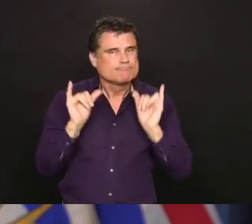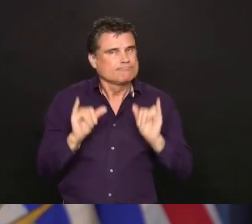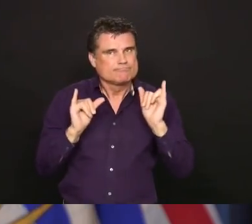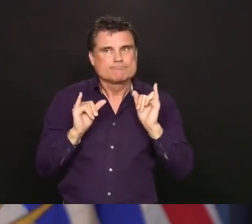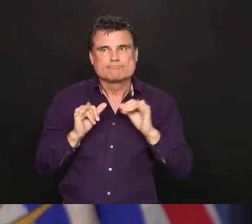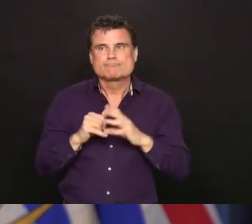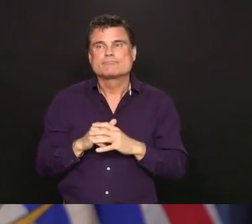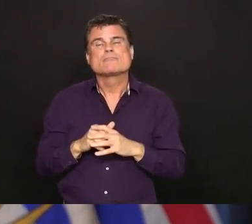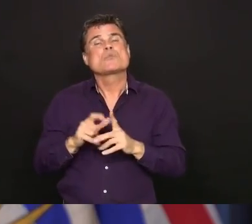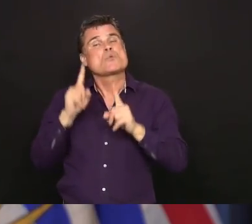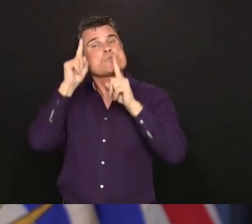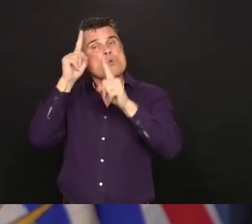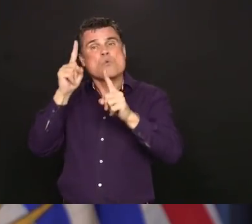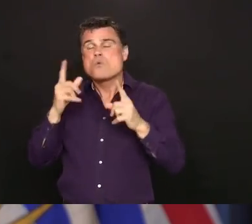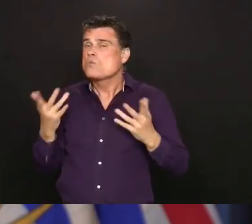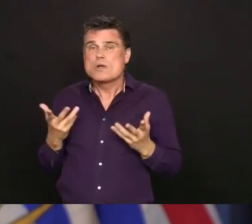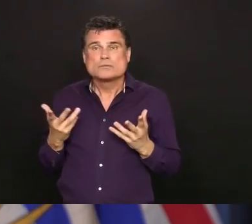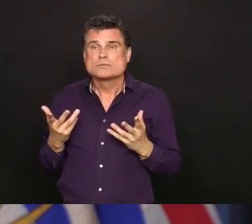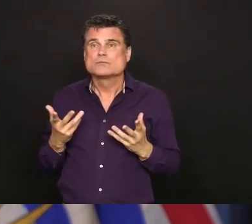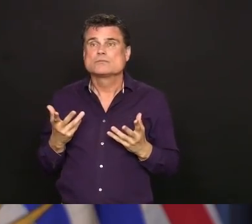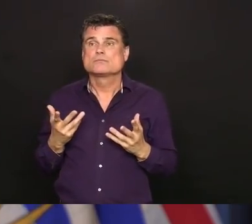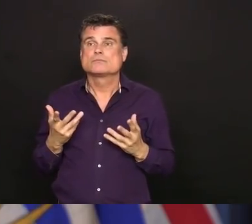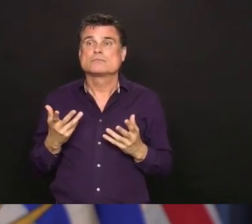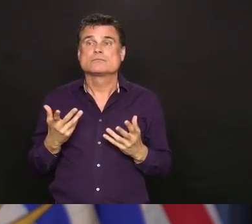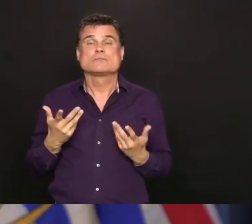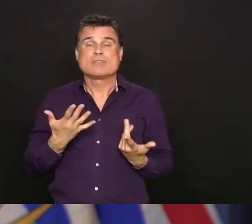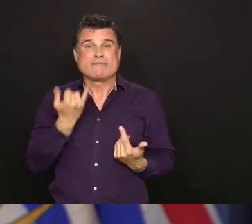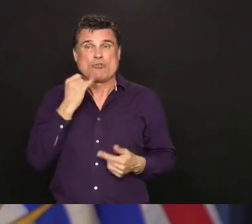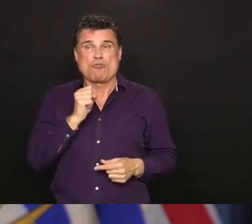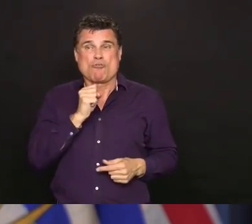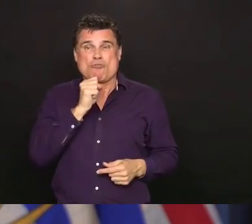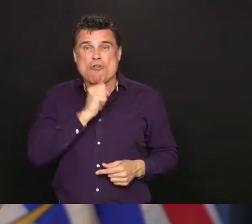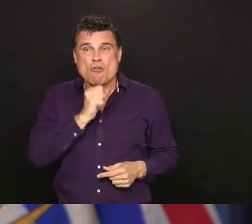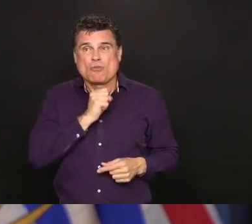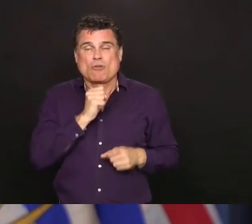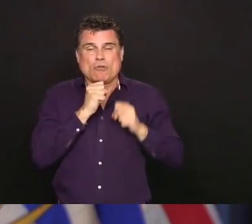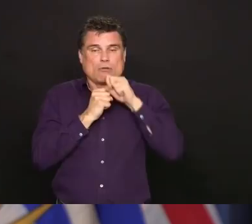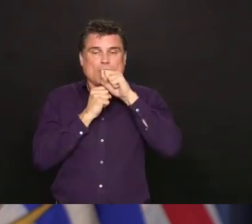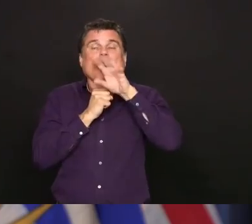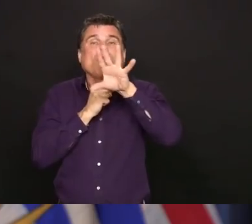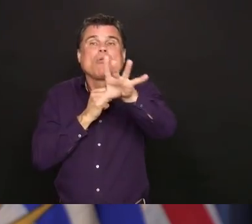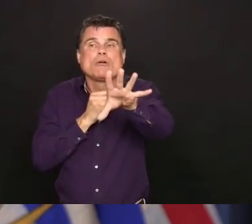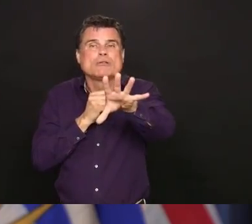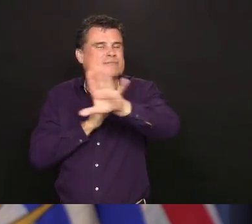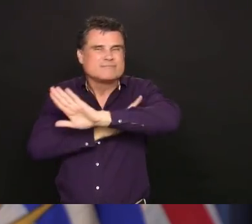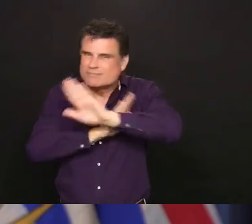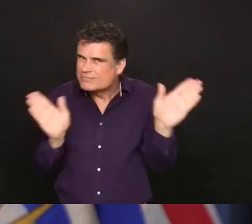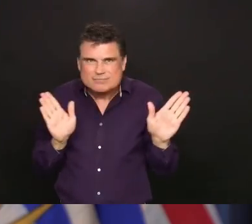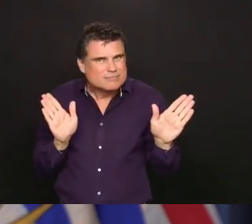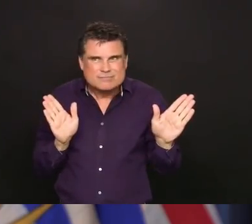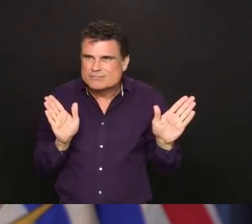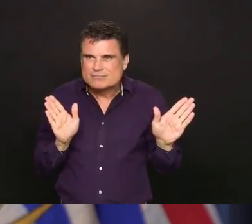protect us from spreading our droplets to others, and that may be a mask, that may be physical barriers like a Plexiglass.